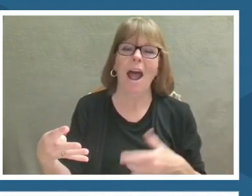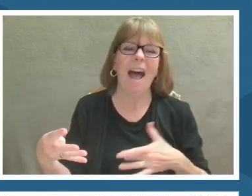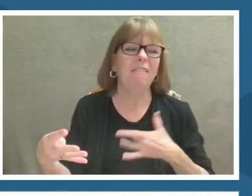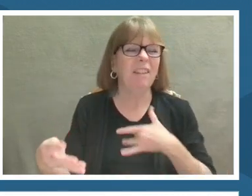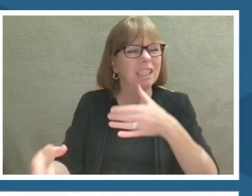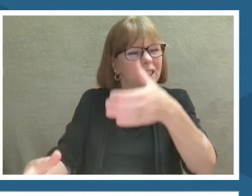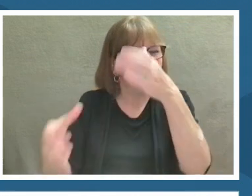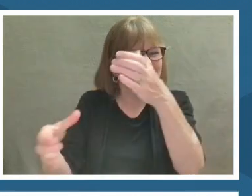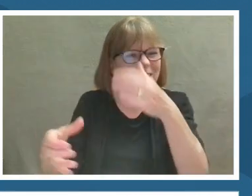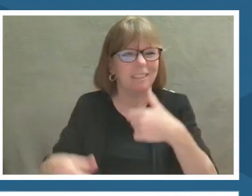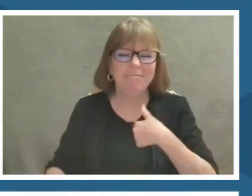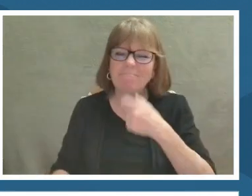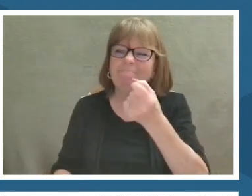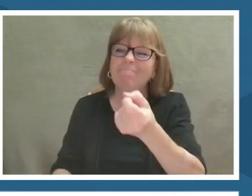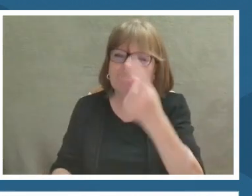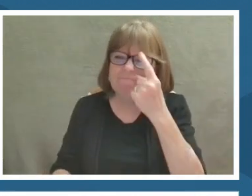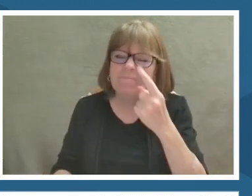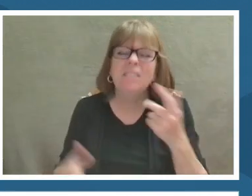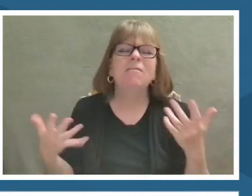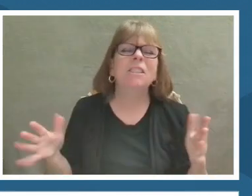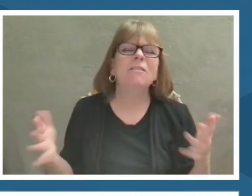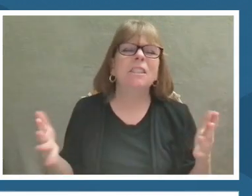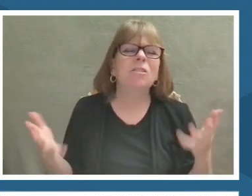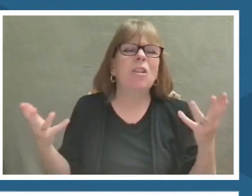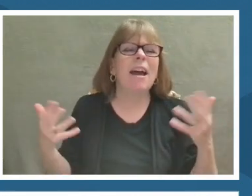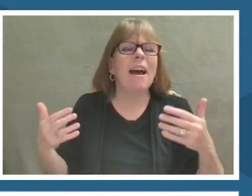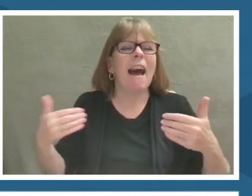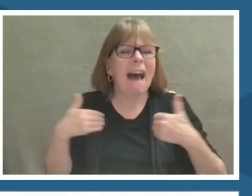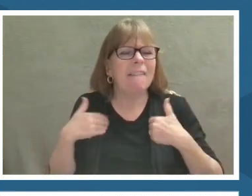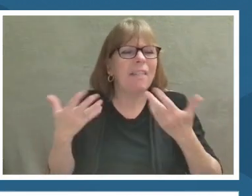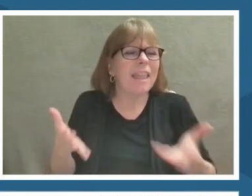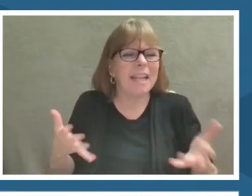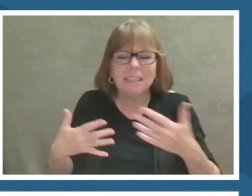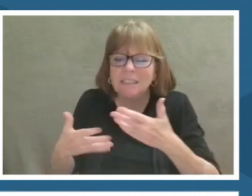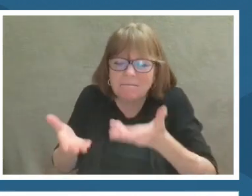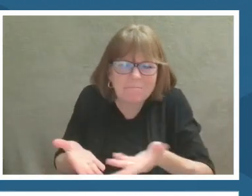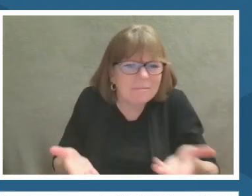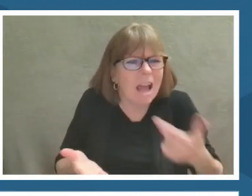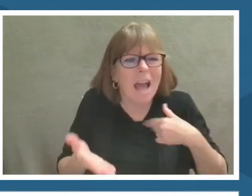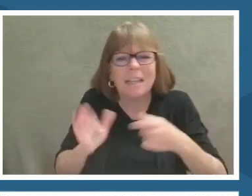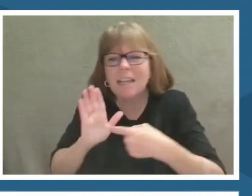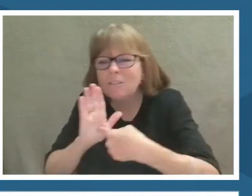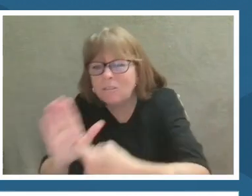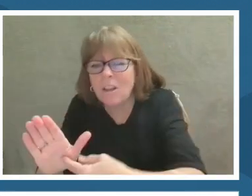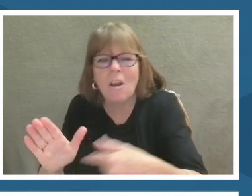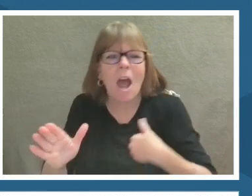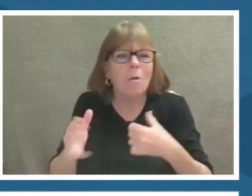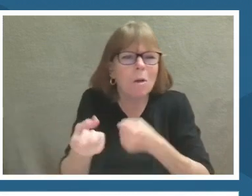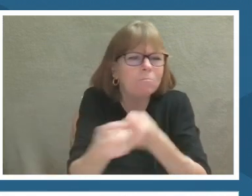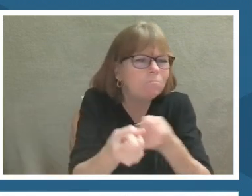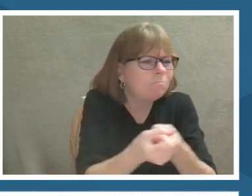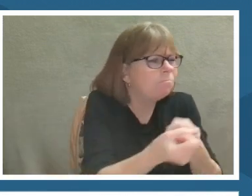you're already doing this you'd have things to share you want to be an advocate within your own building and